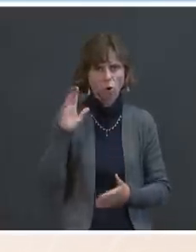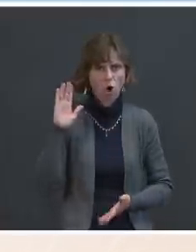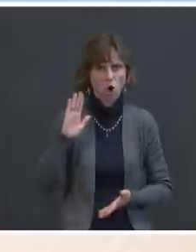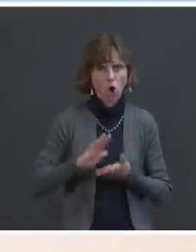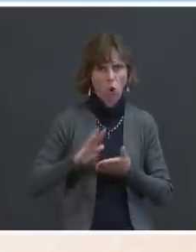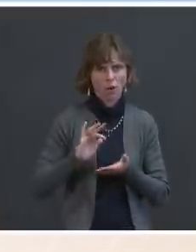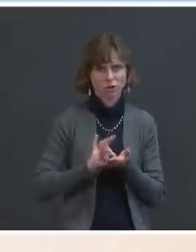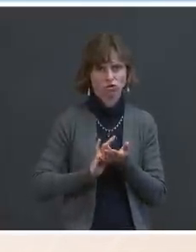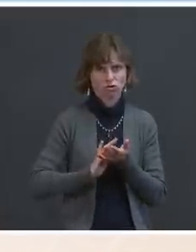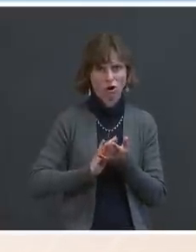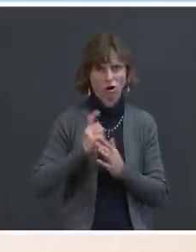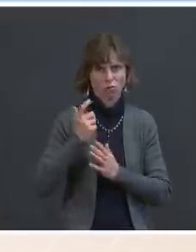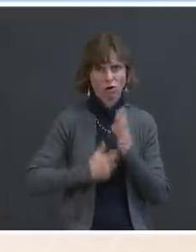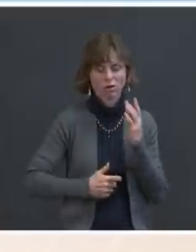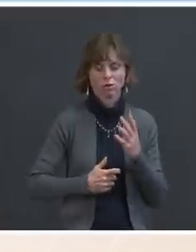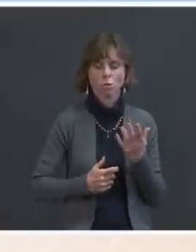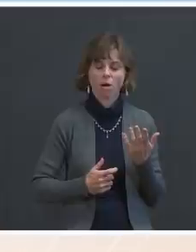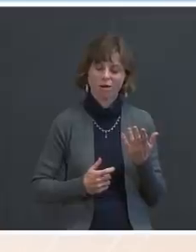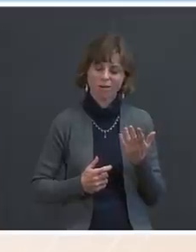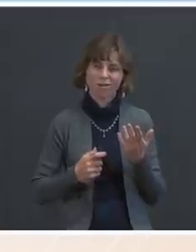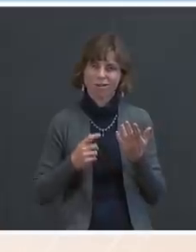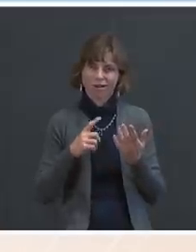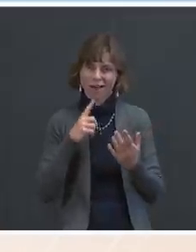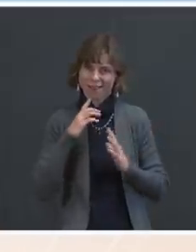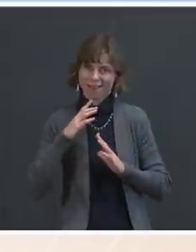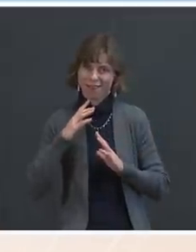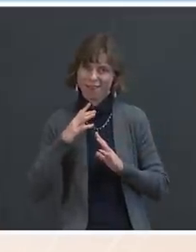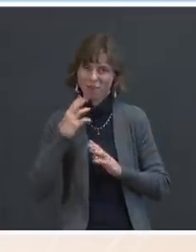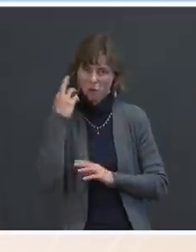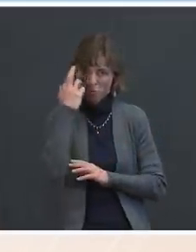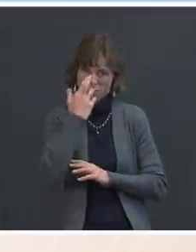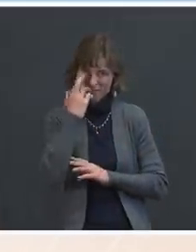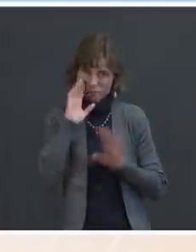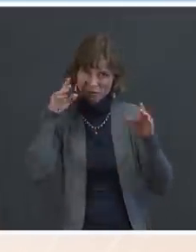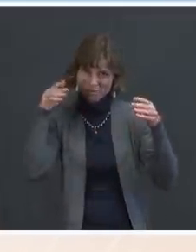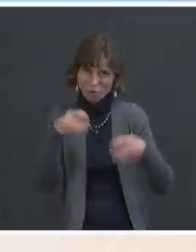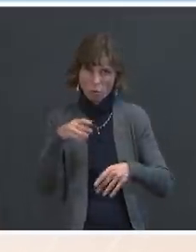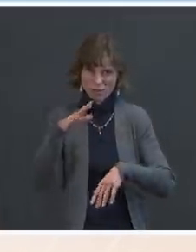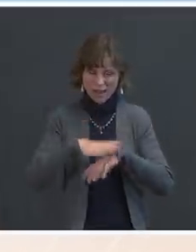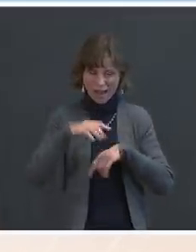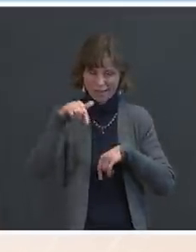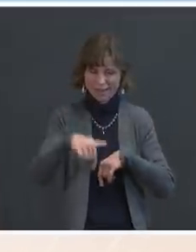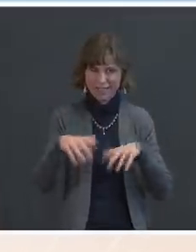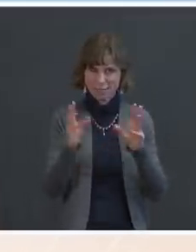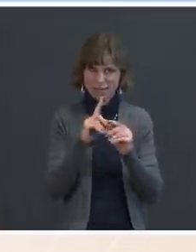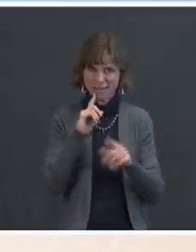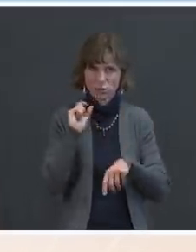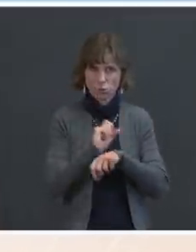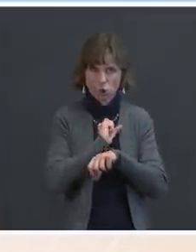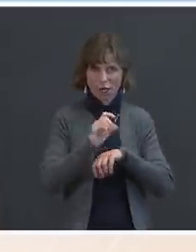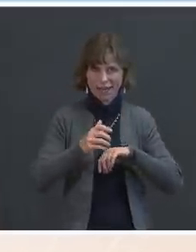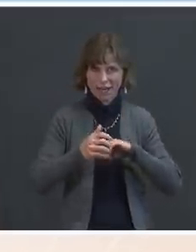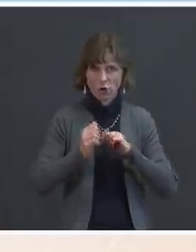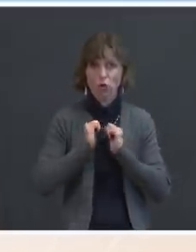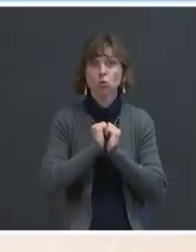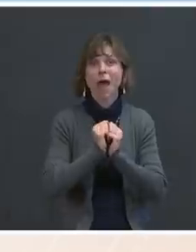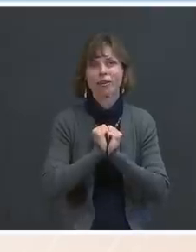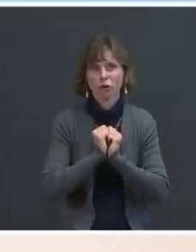Ms. Psaki: The primary focus of this meeting is on working together -- the two companies who have long been competitors working together